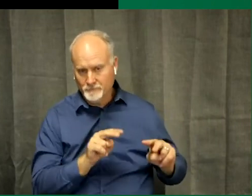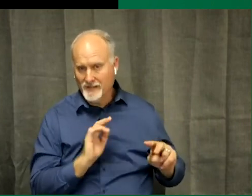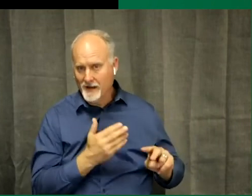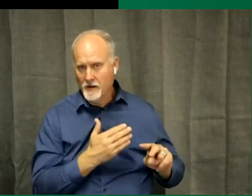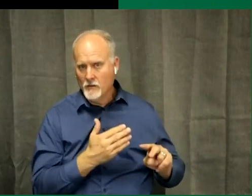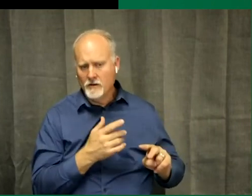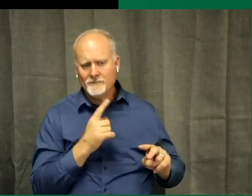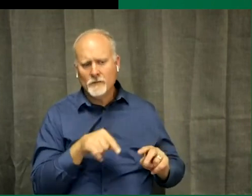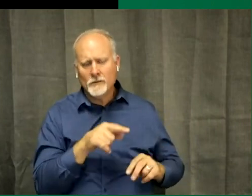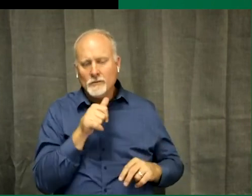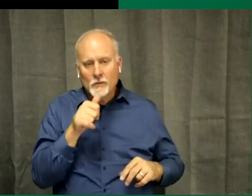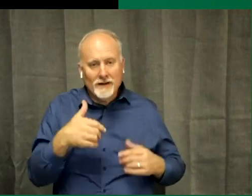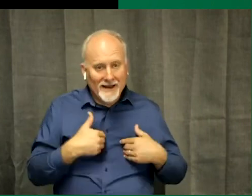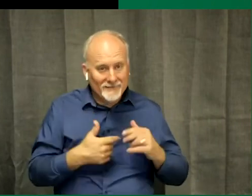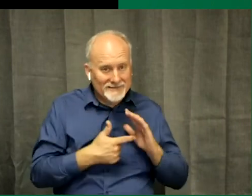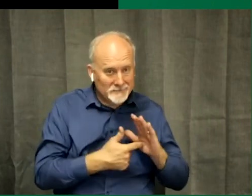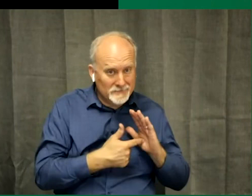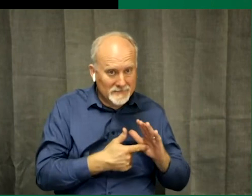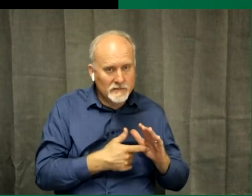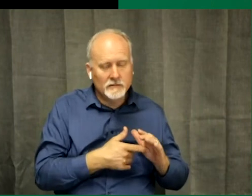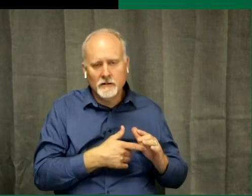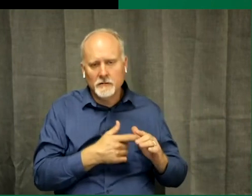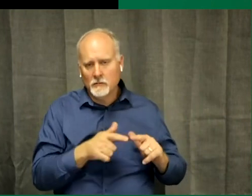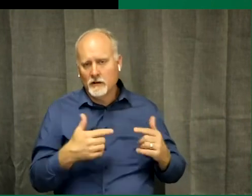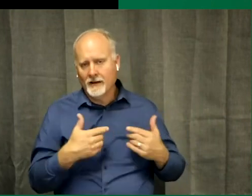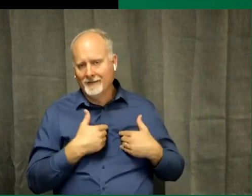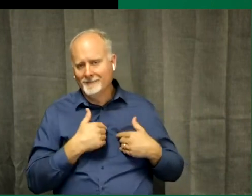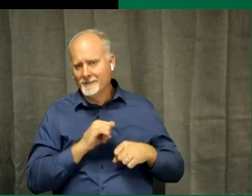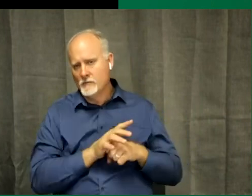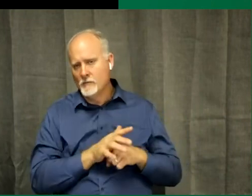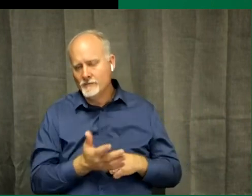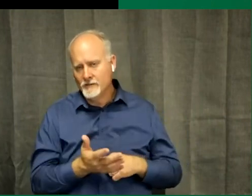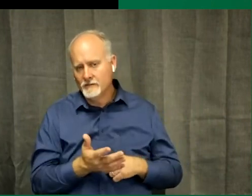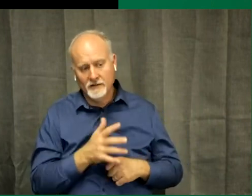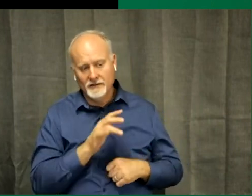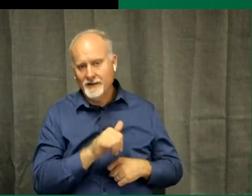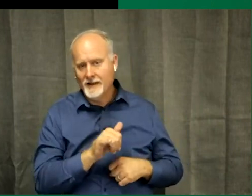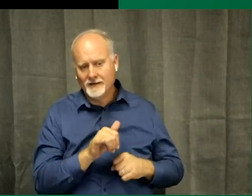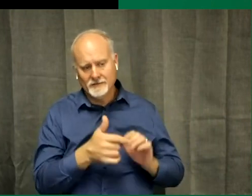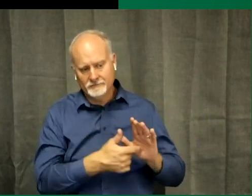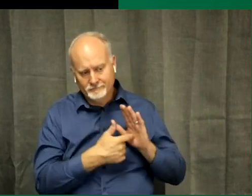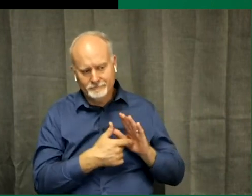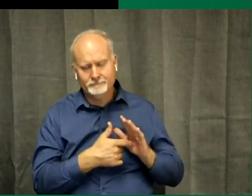spread in order to discover unseen transmission it can signal trends identify outbreaks